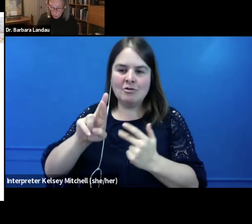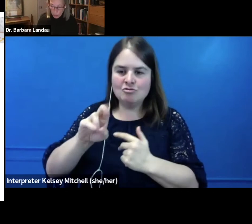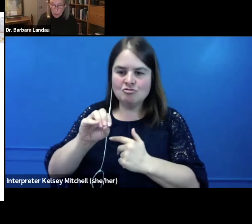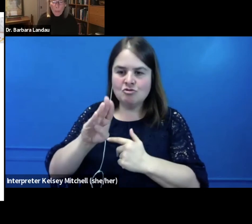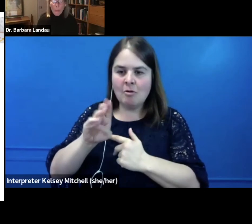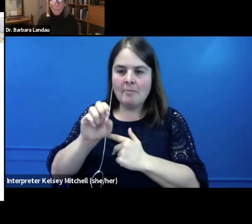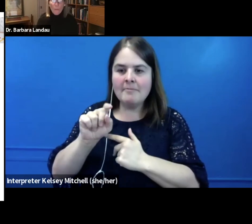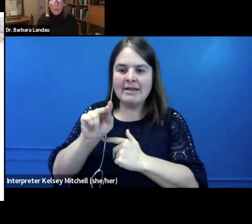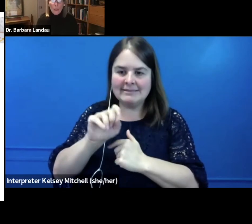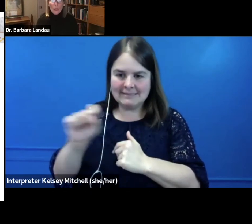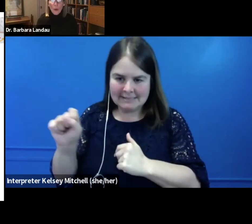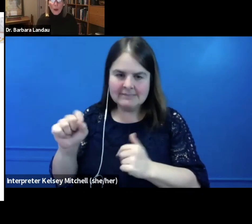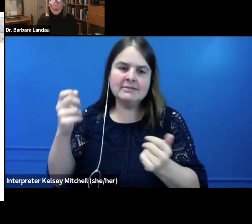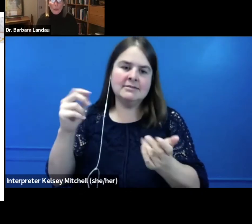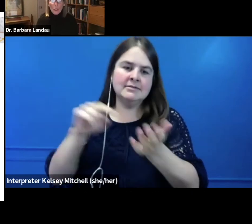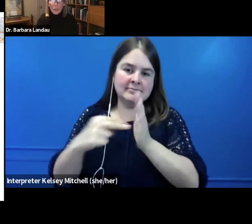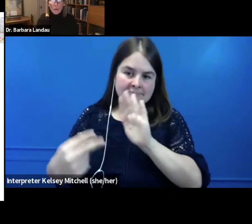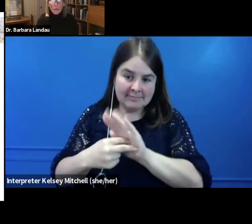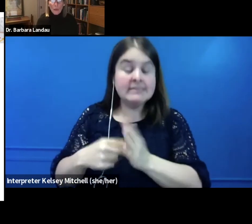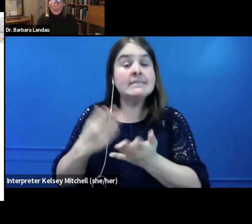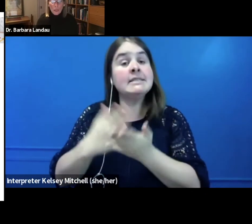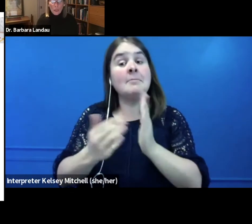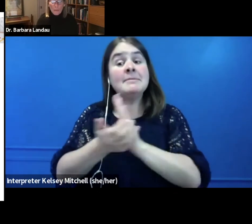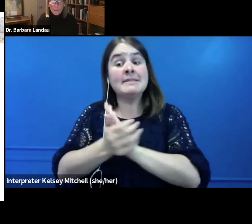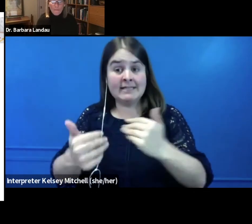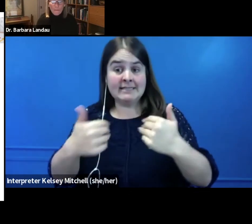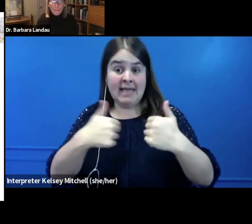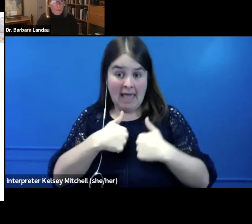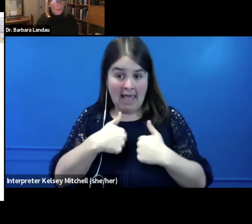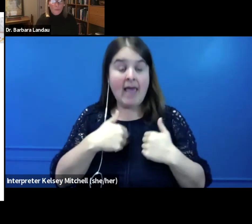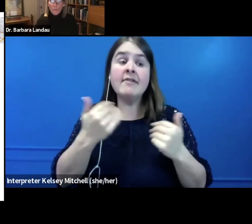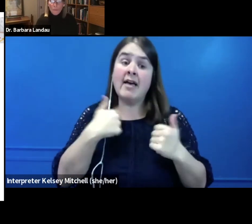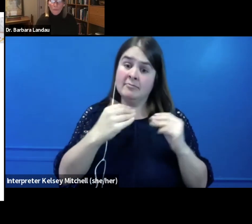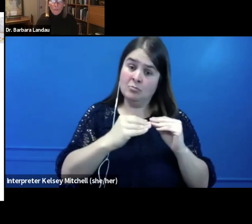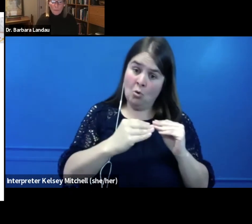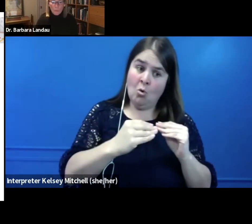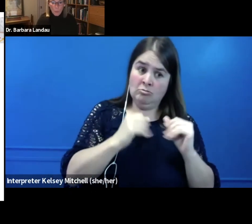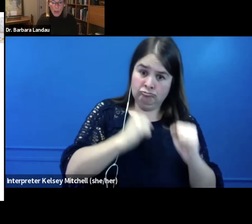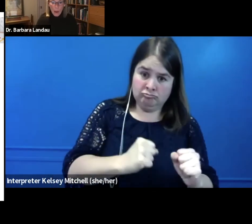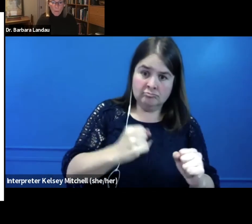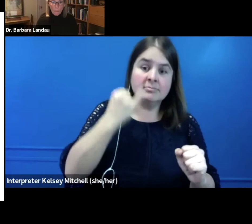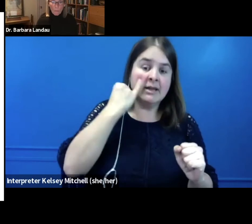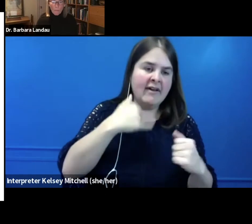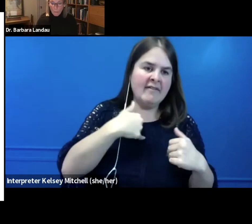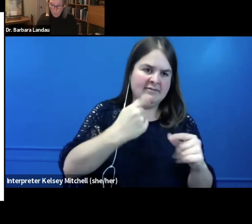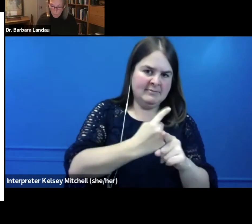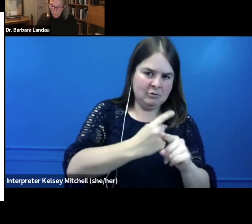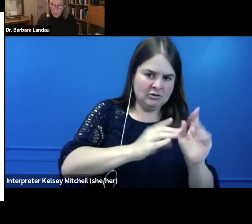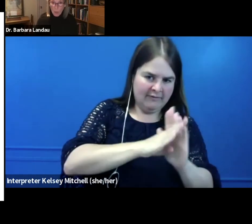genes so i want to just finish